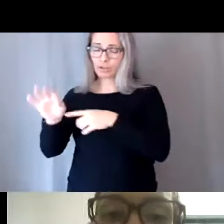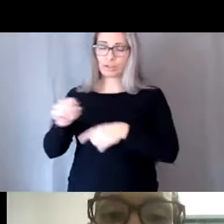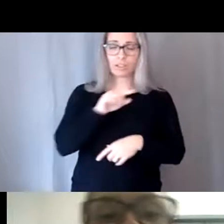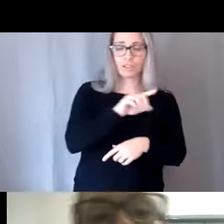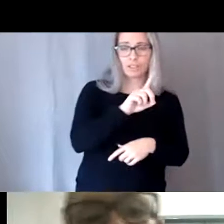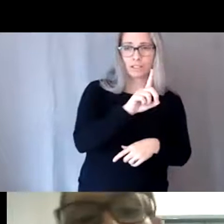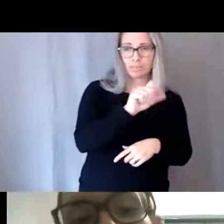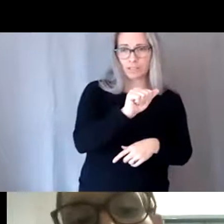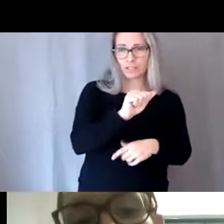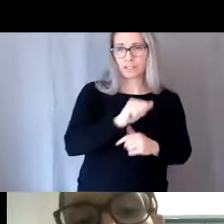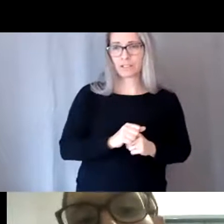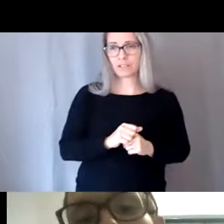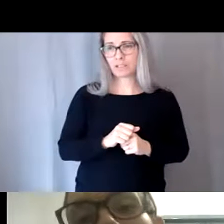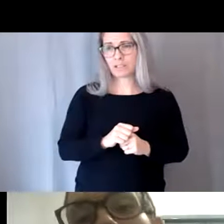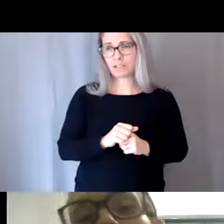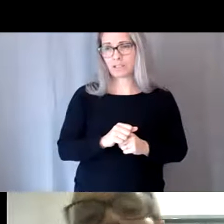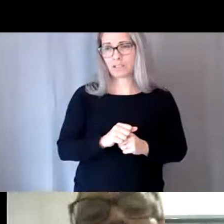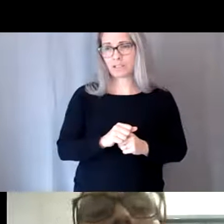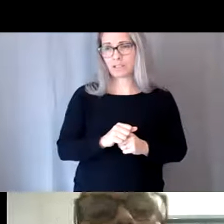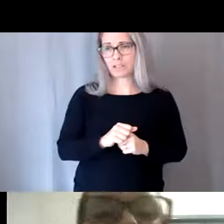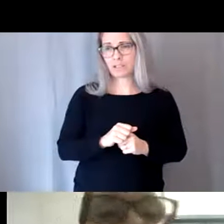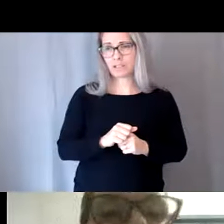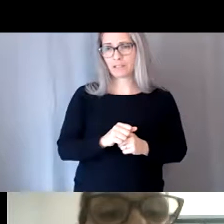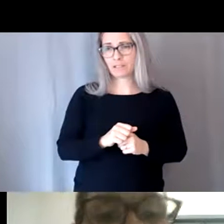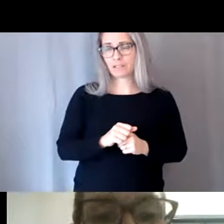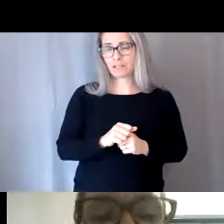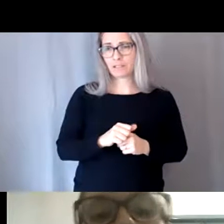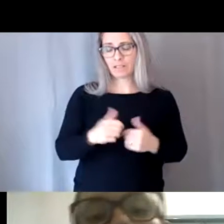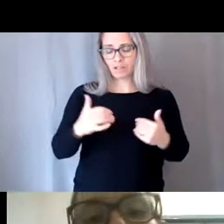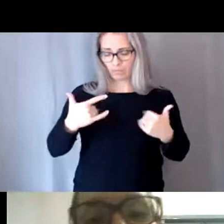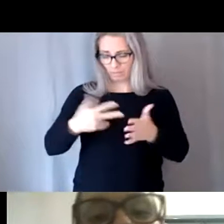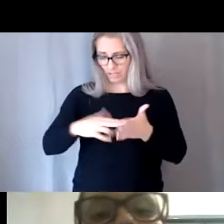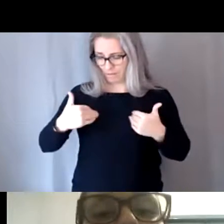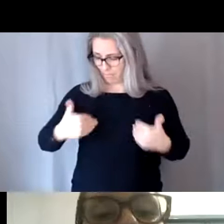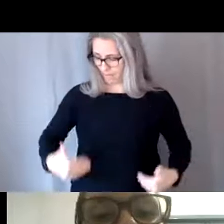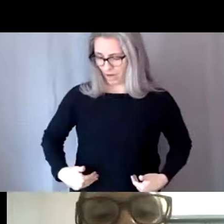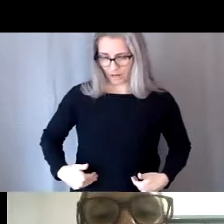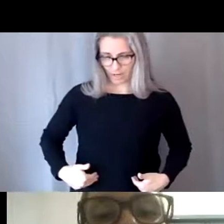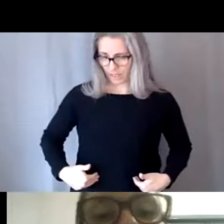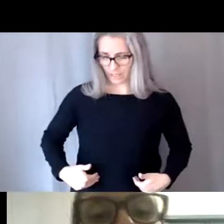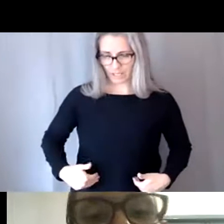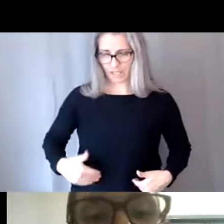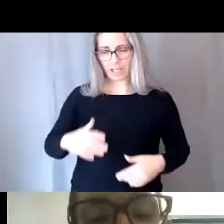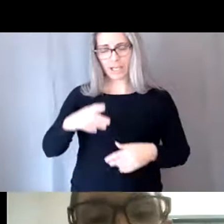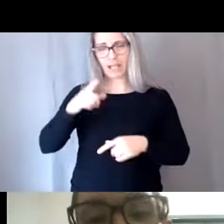and dysfunctions on the side of the body functional abilities and limitations